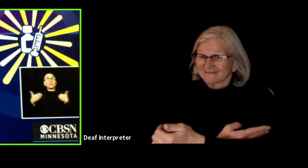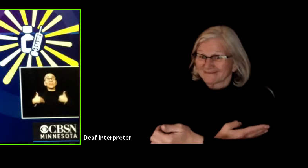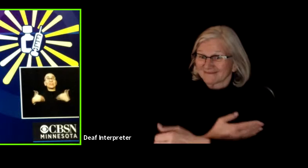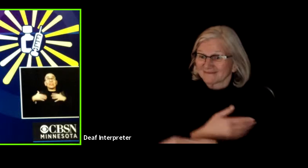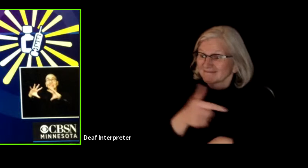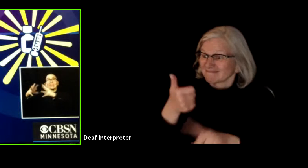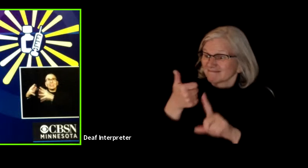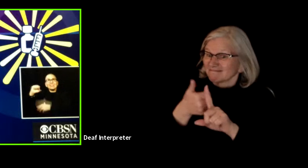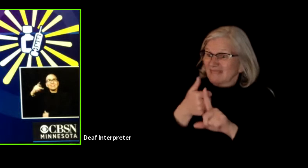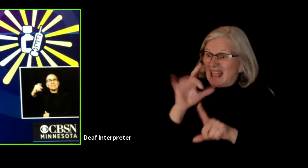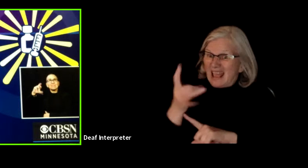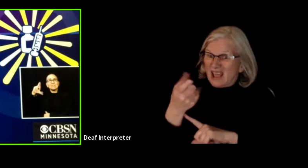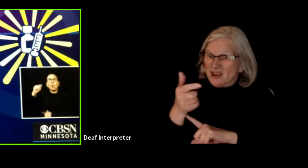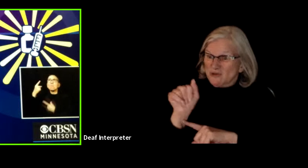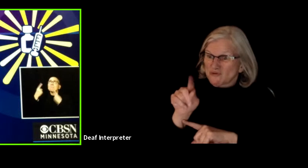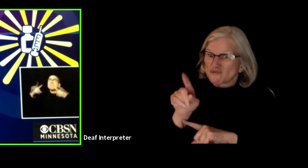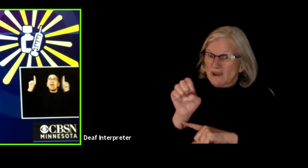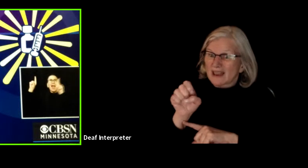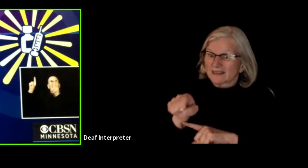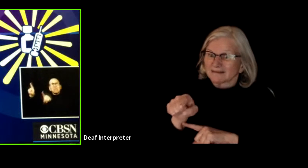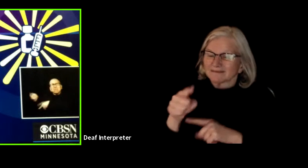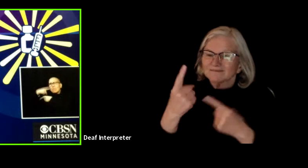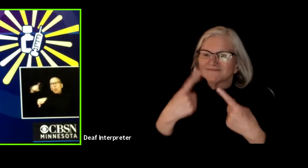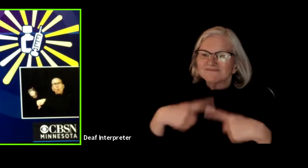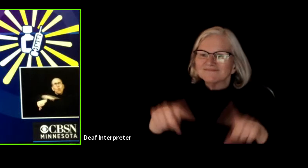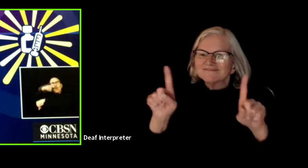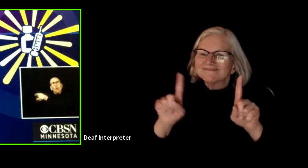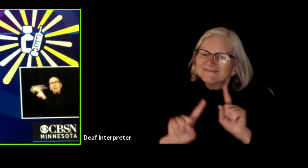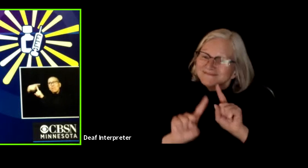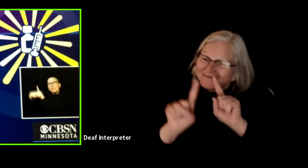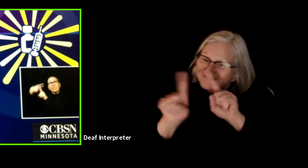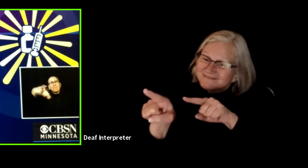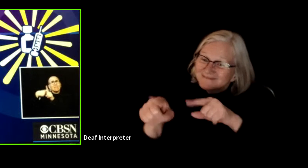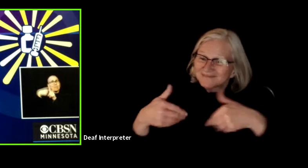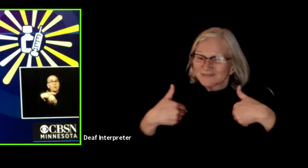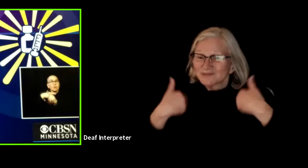AND I ALMOST HAD TEARS IN MY EYES LAST NIGHT. HE CAME HOME WITH A SENSE OF JOY,